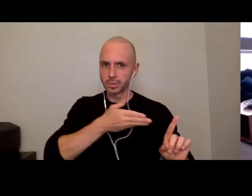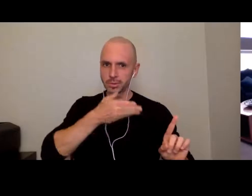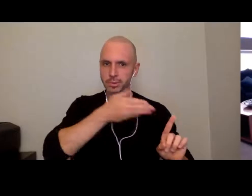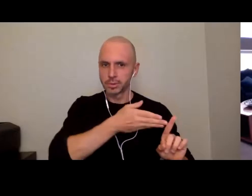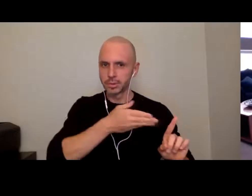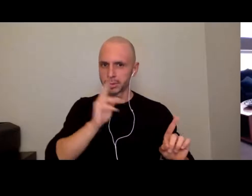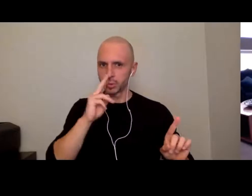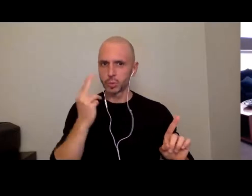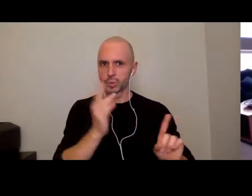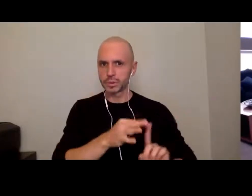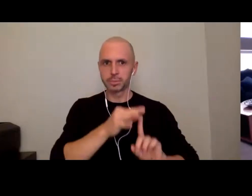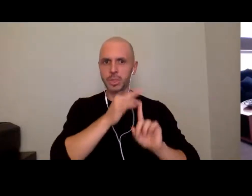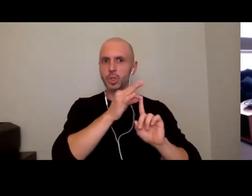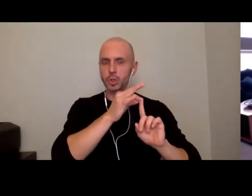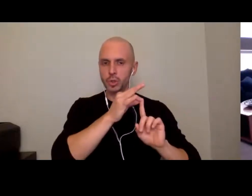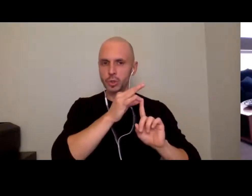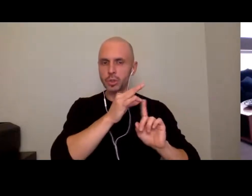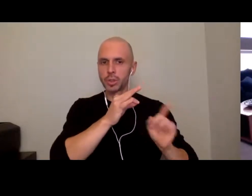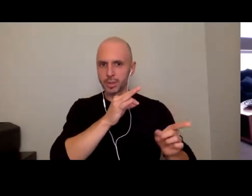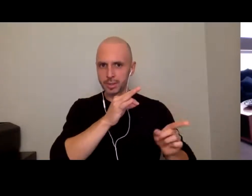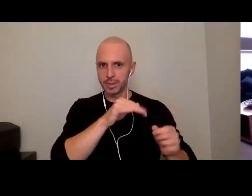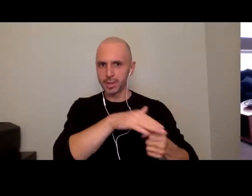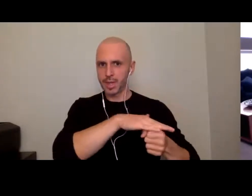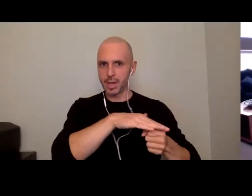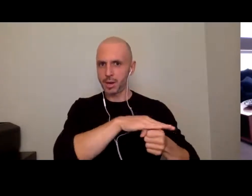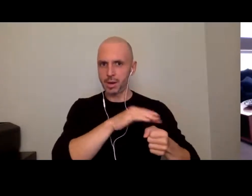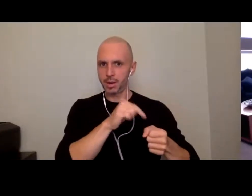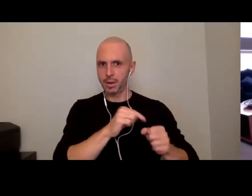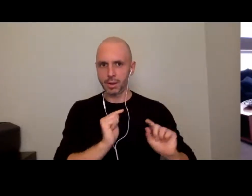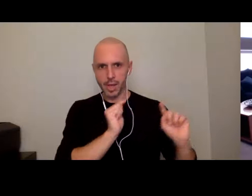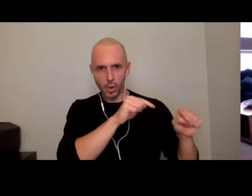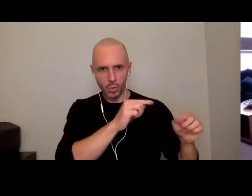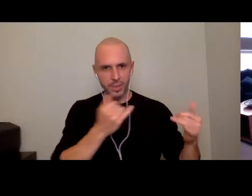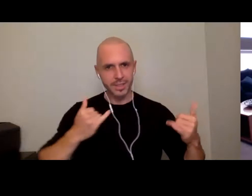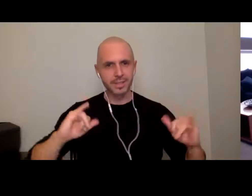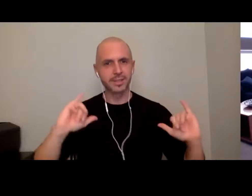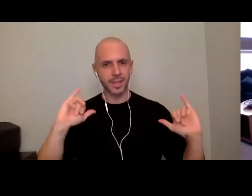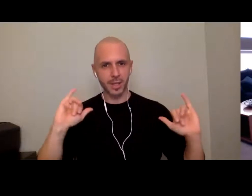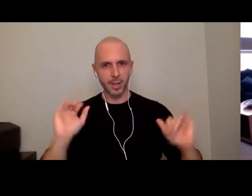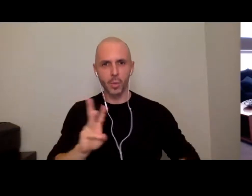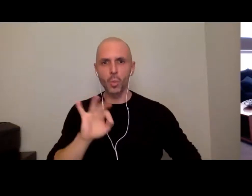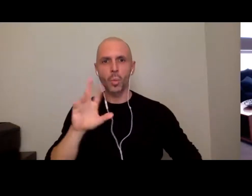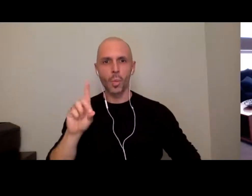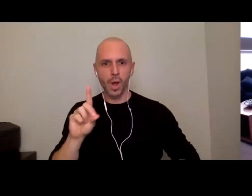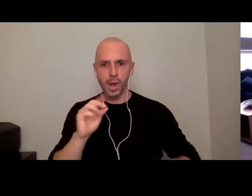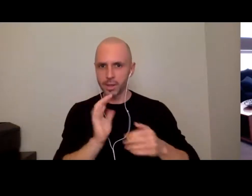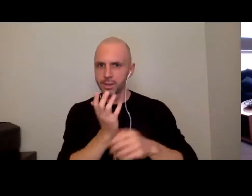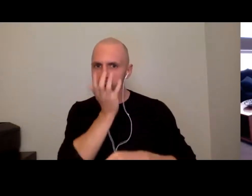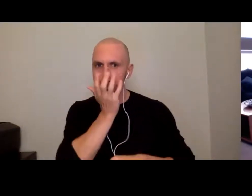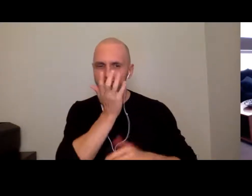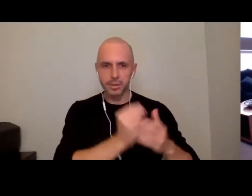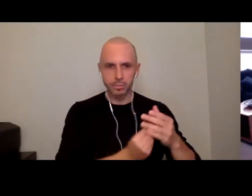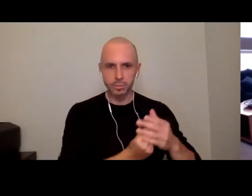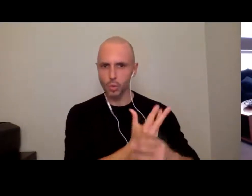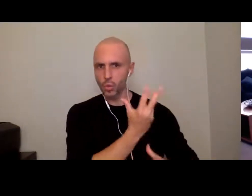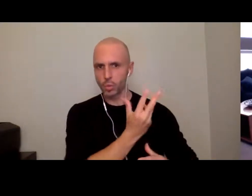and profound is that there's still wild grasses there, you know the some of the wild grasses